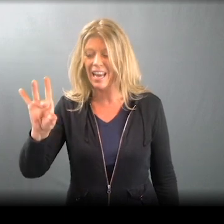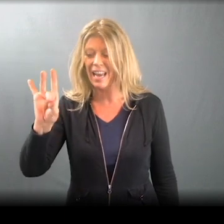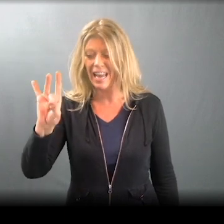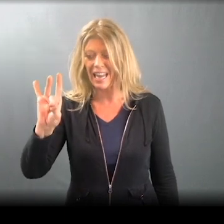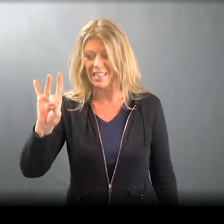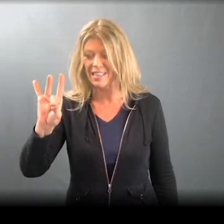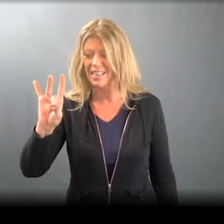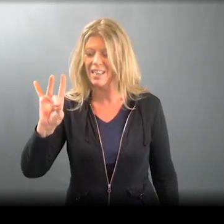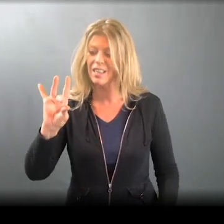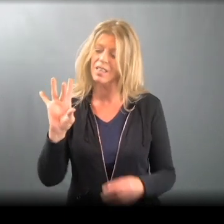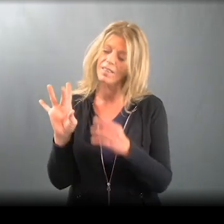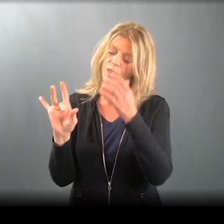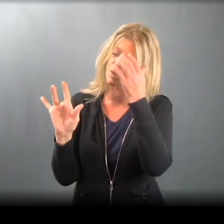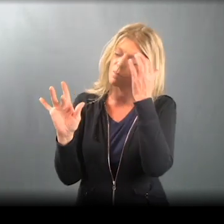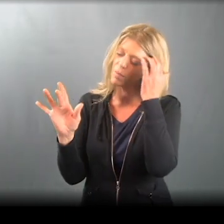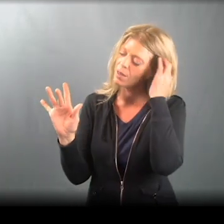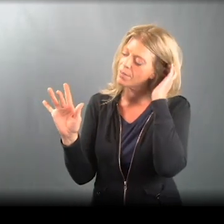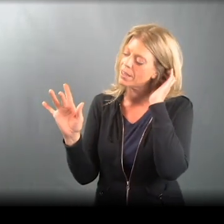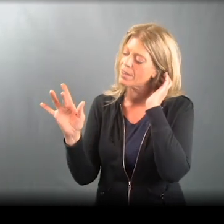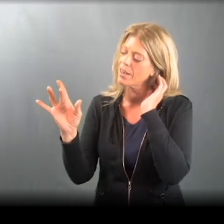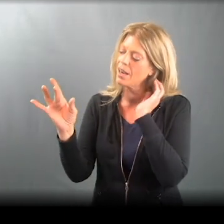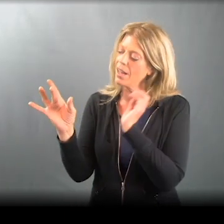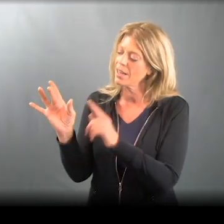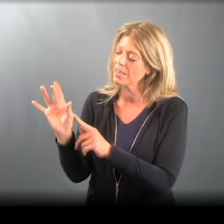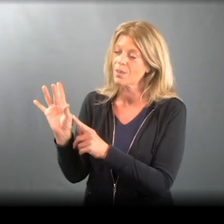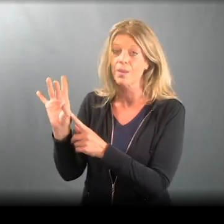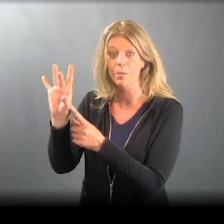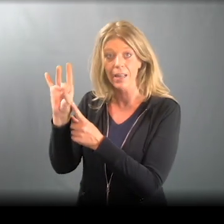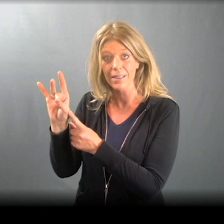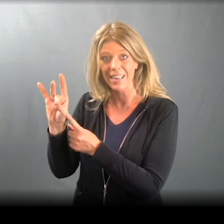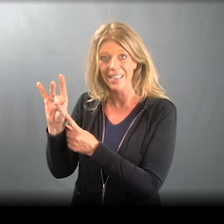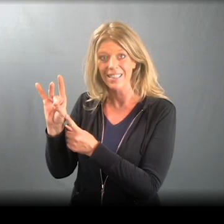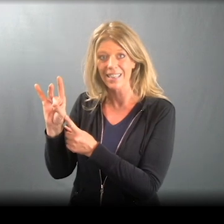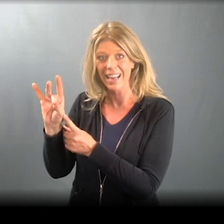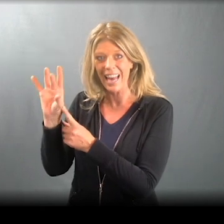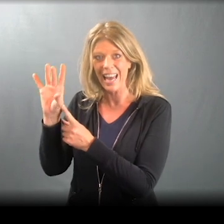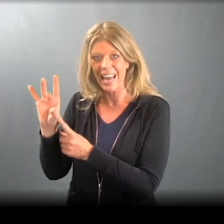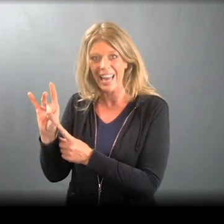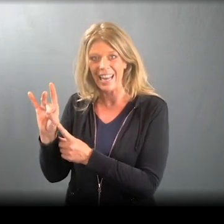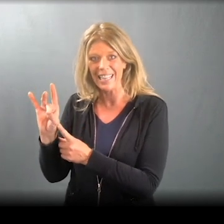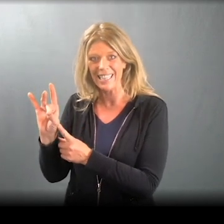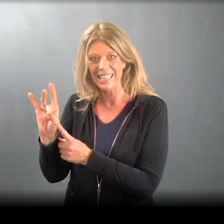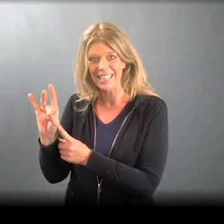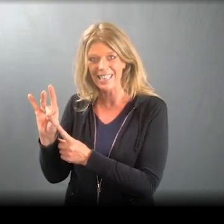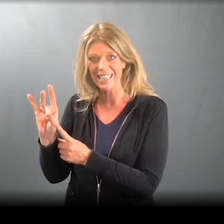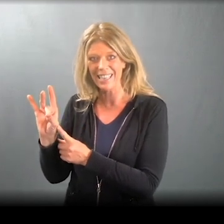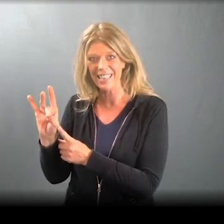EIGHT It's your middle finger and your thumb that touch. EIGHT